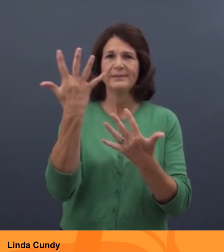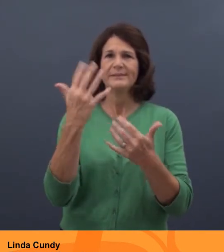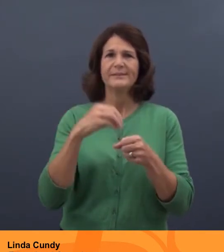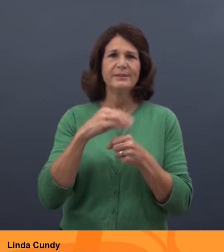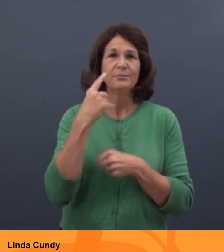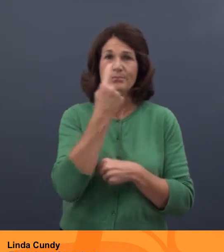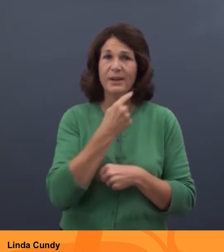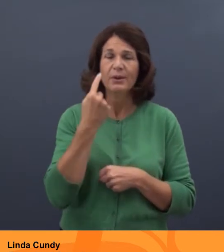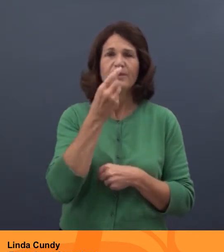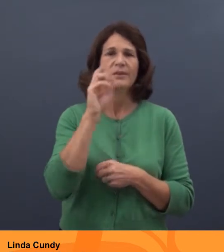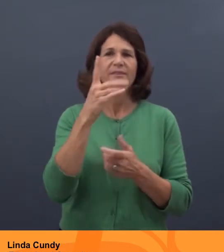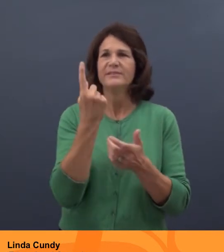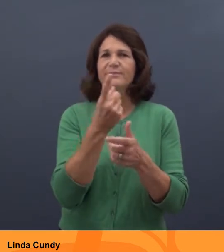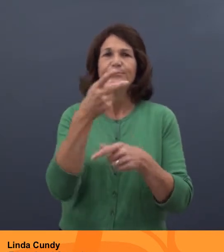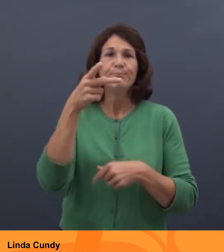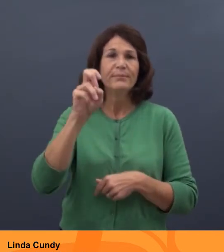or in their mouths.